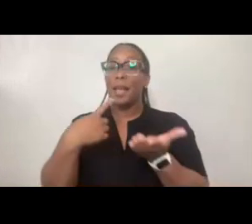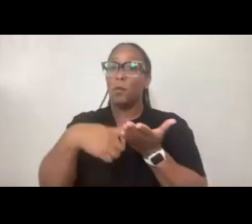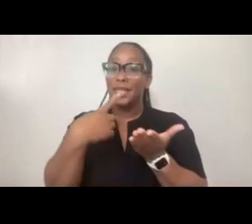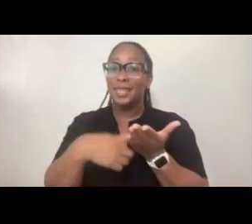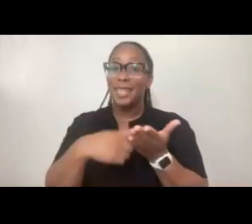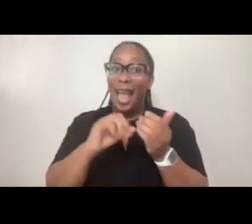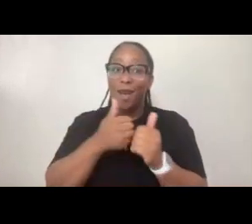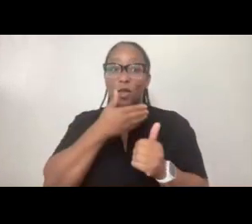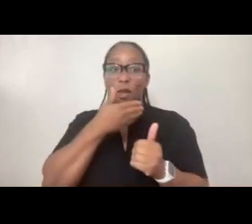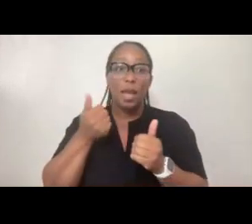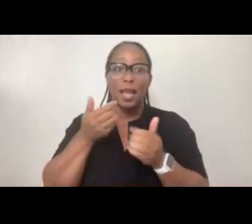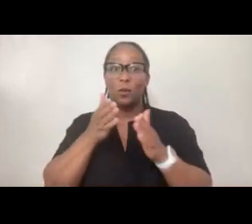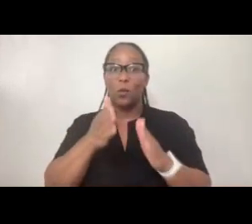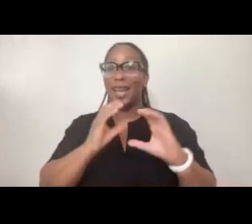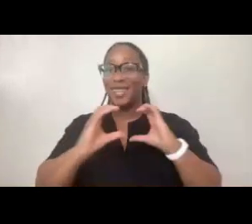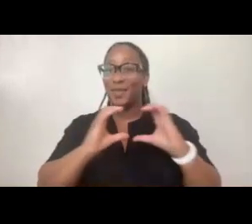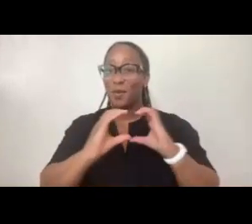to best communicate with each other.